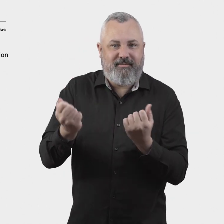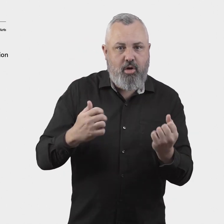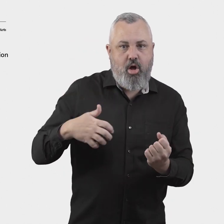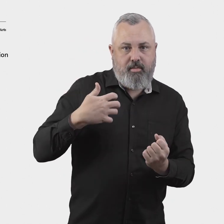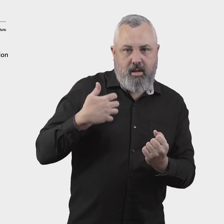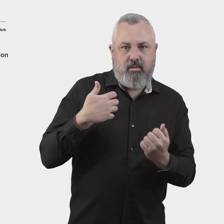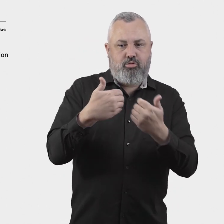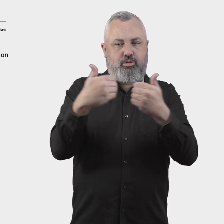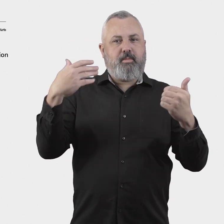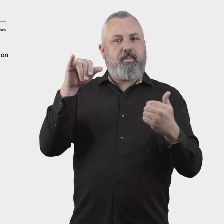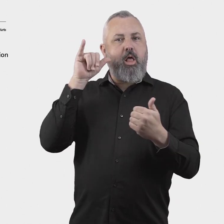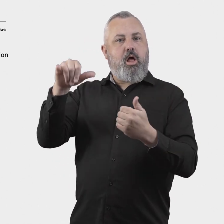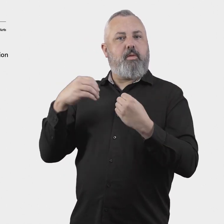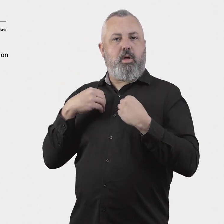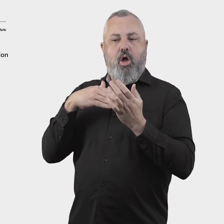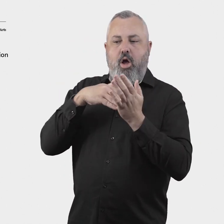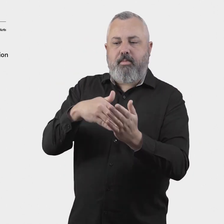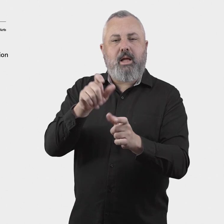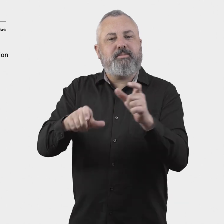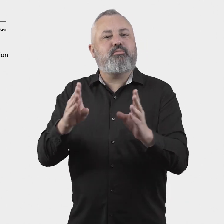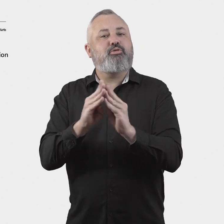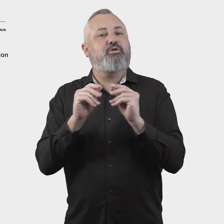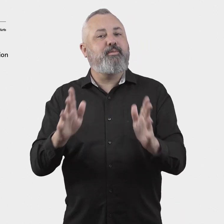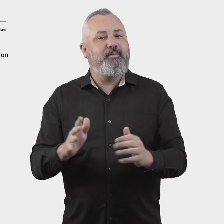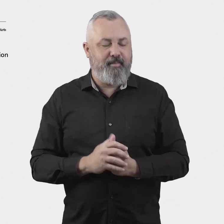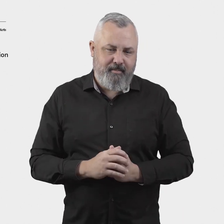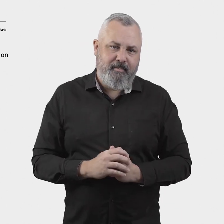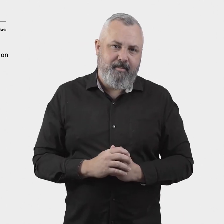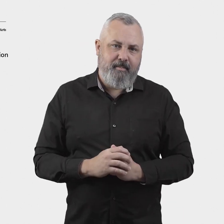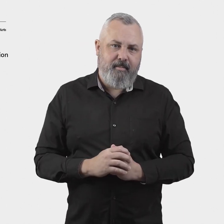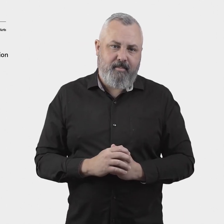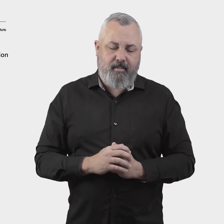examined by a third party, such as an industry ombudsman, independent of the airline involved.”